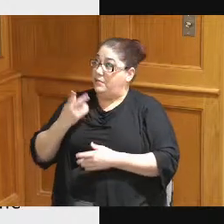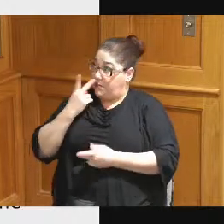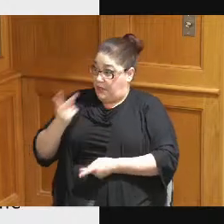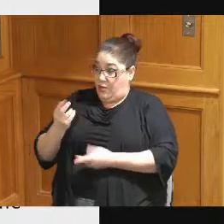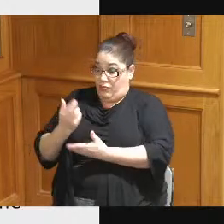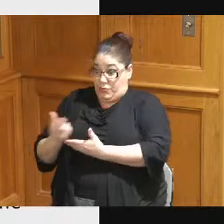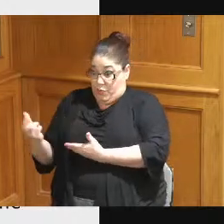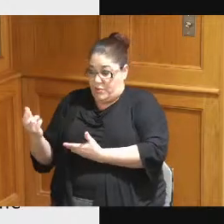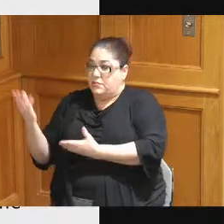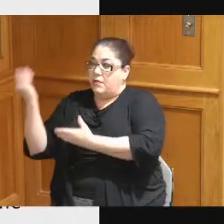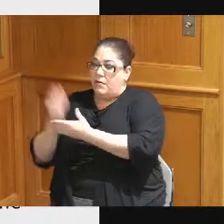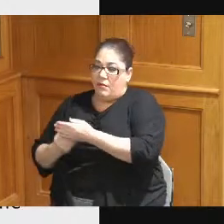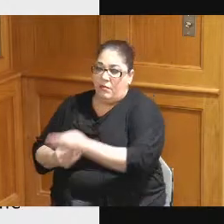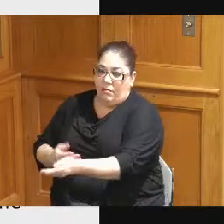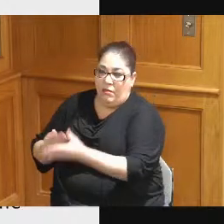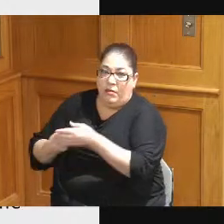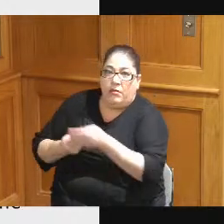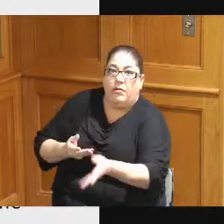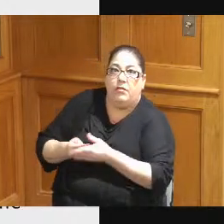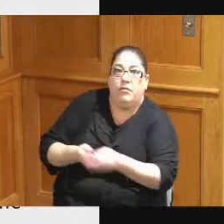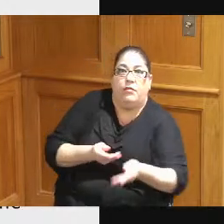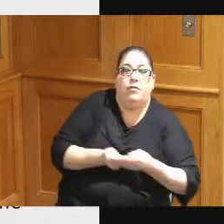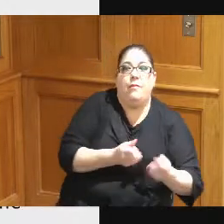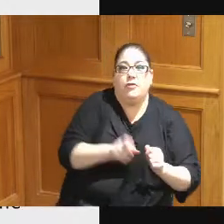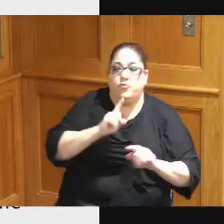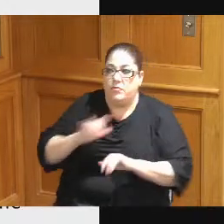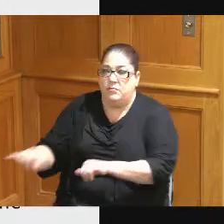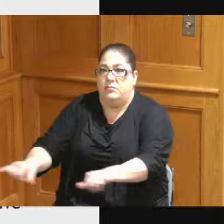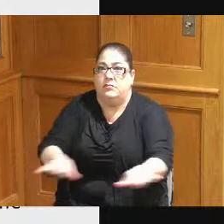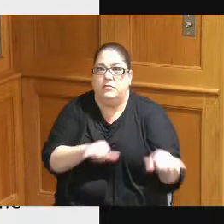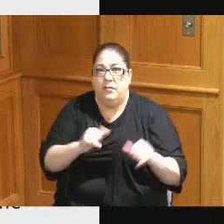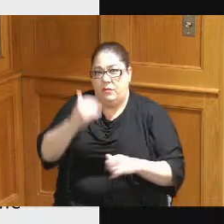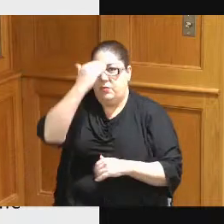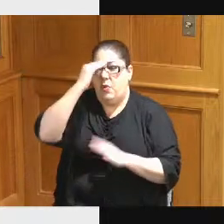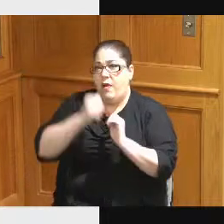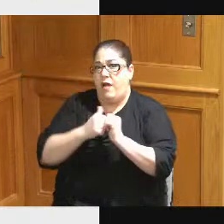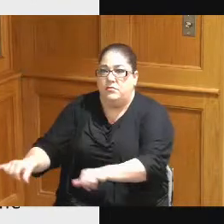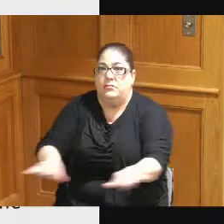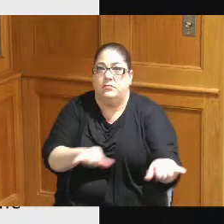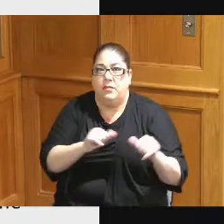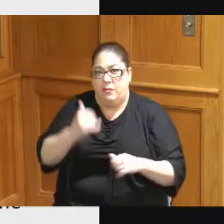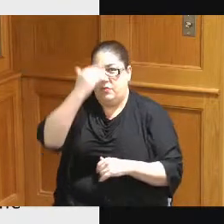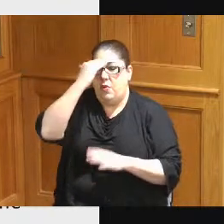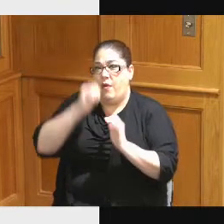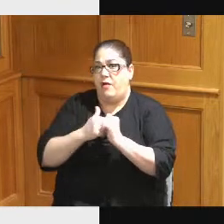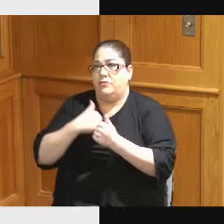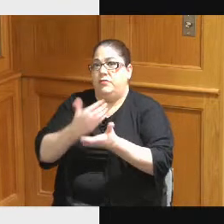pass through to our partner agencies to serve people experiencing experiencing homelessness